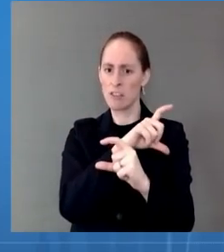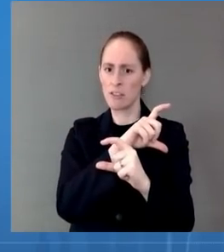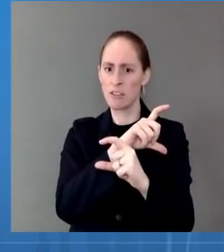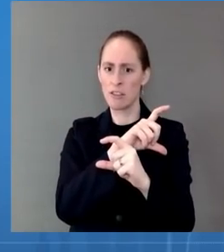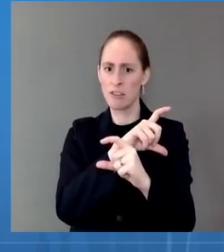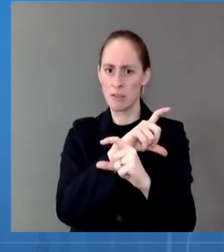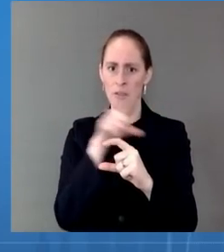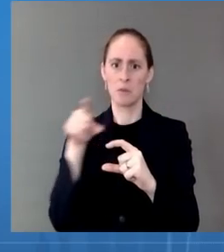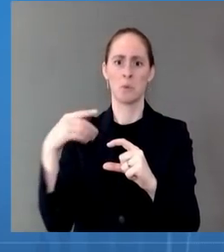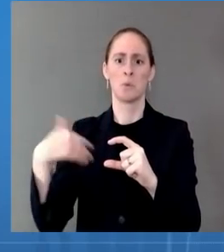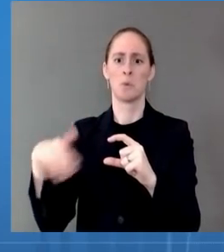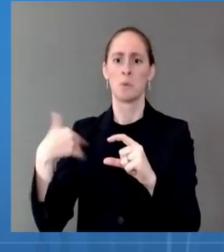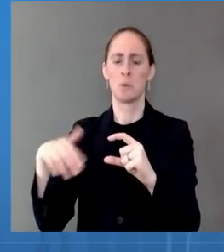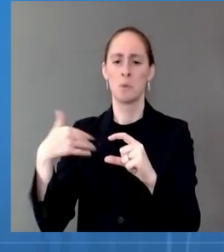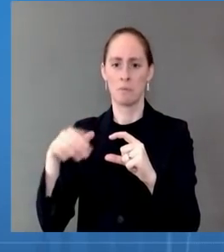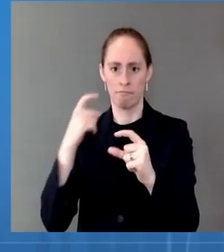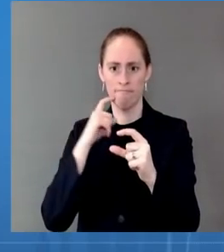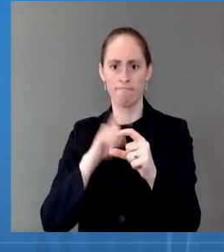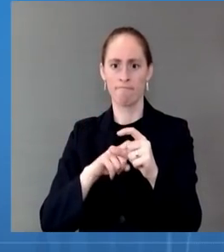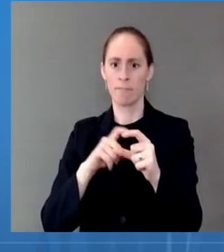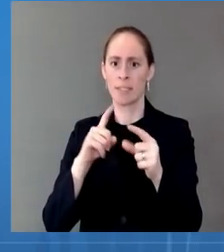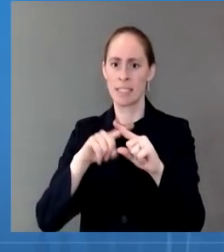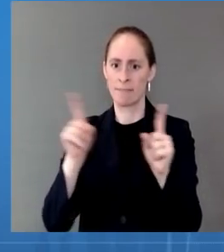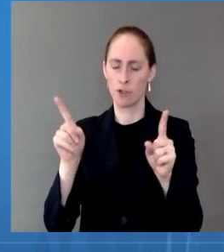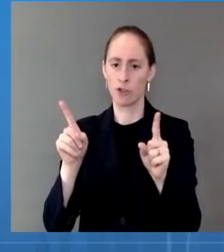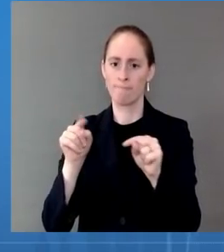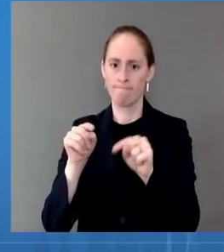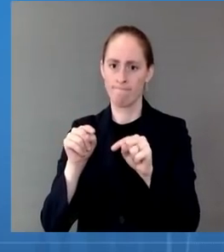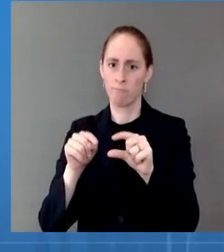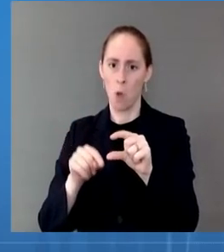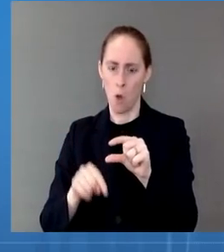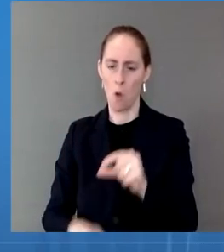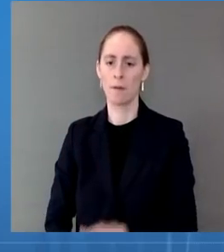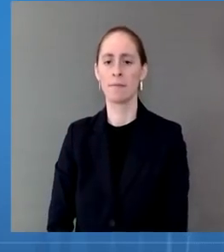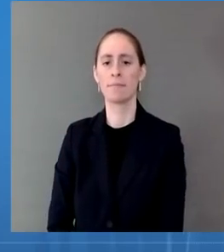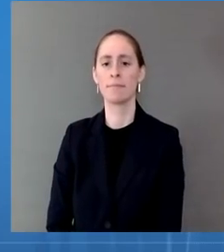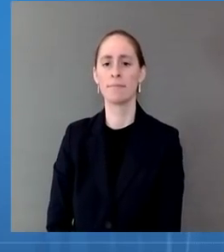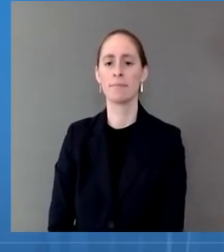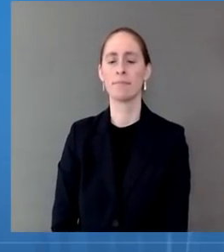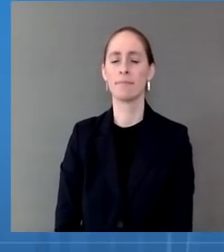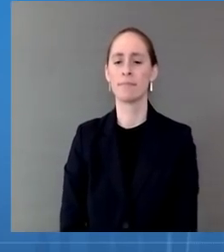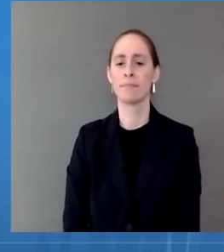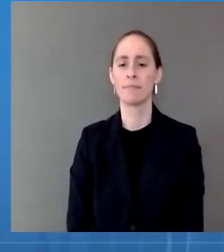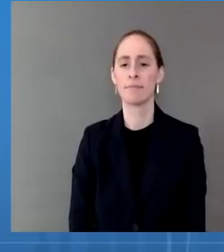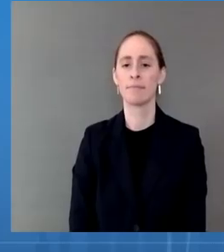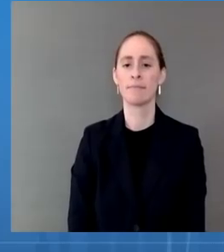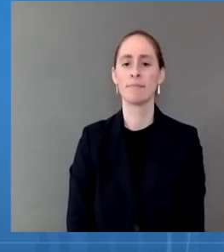but look at what happens in a striking way one month after the third dose.